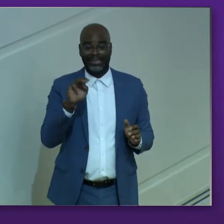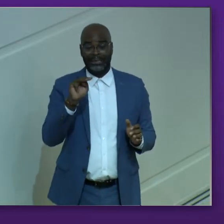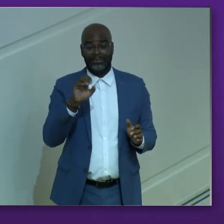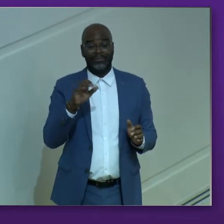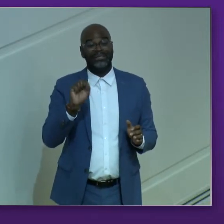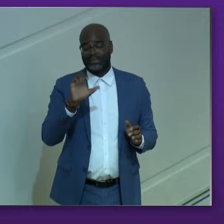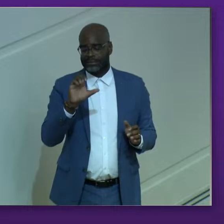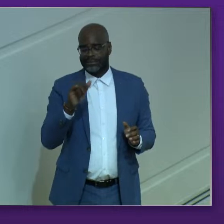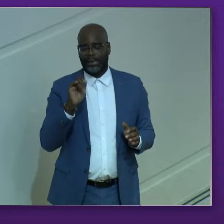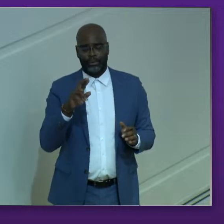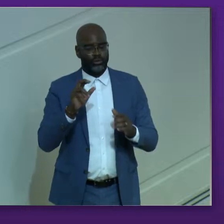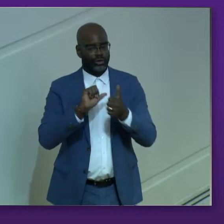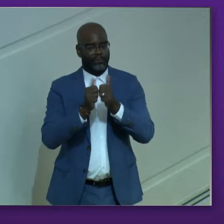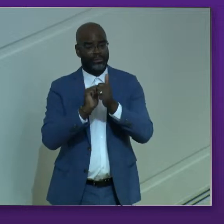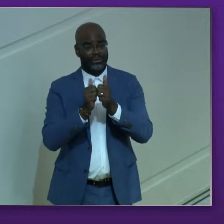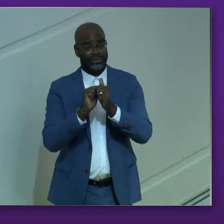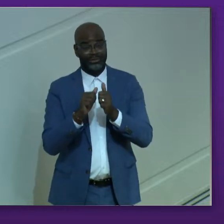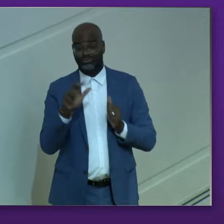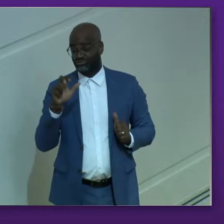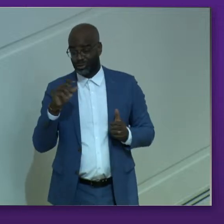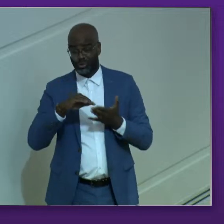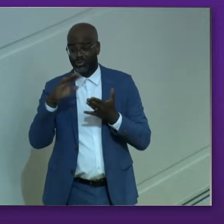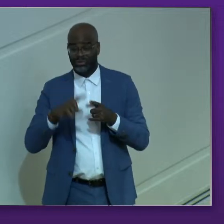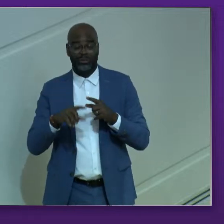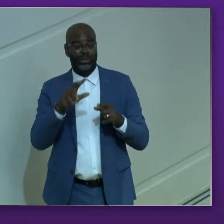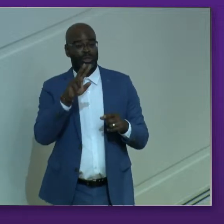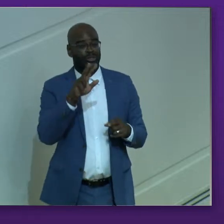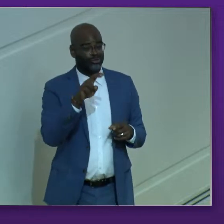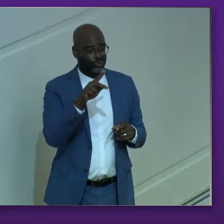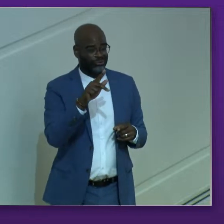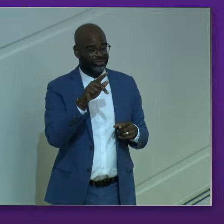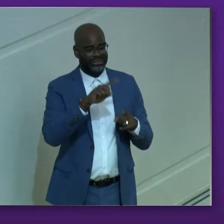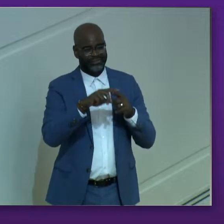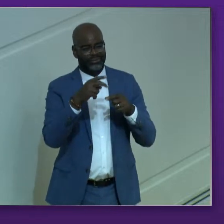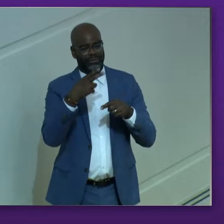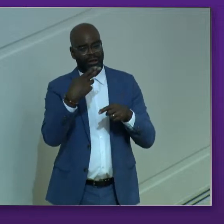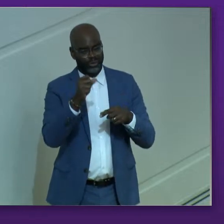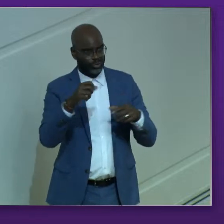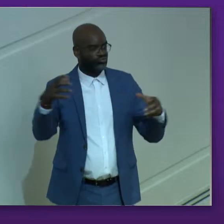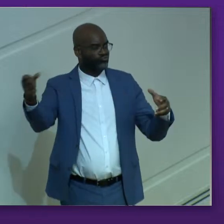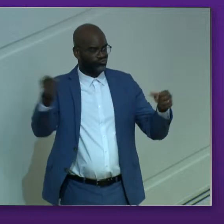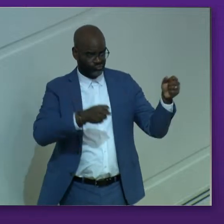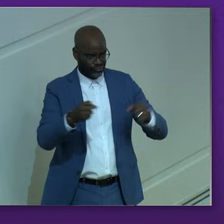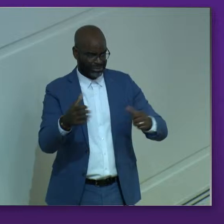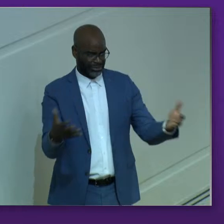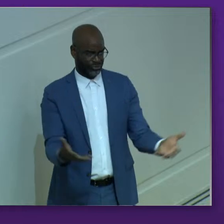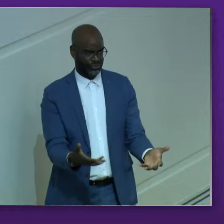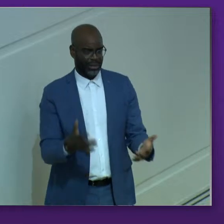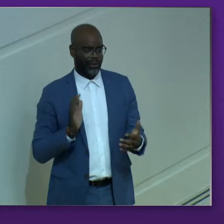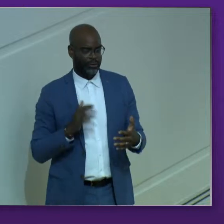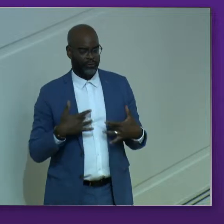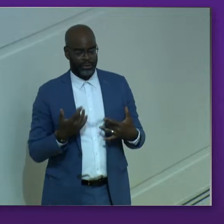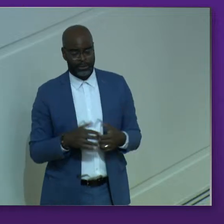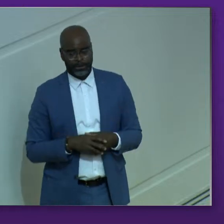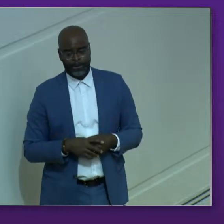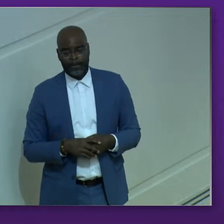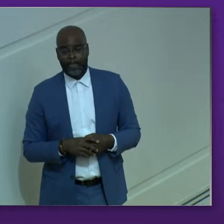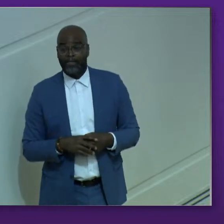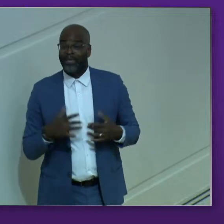WEATHER THAT WAS HAPPENING,